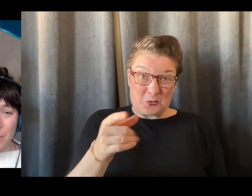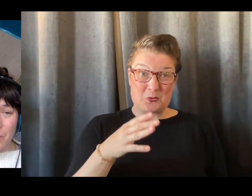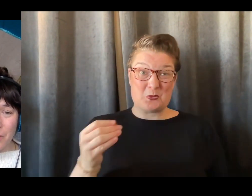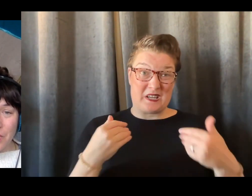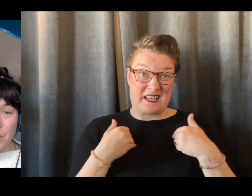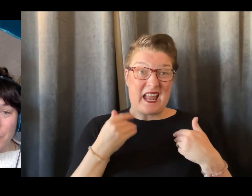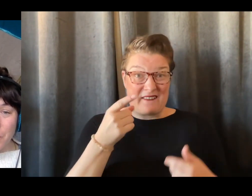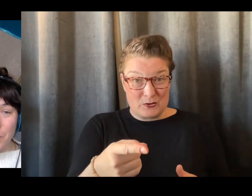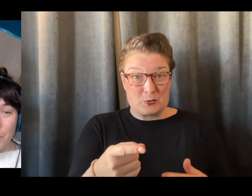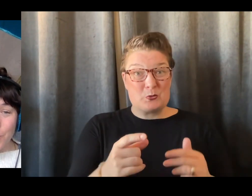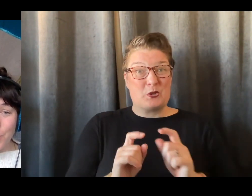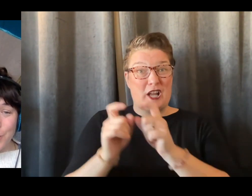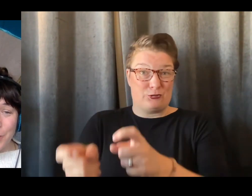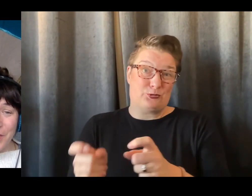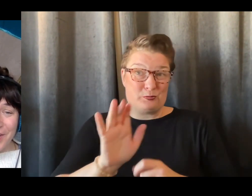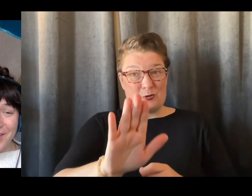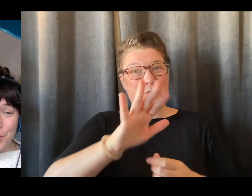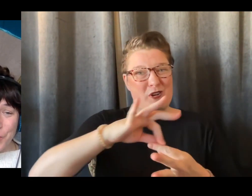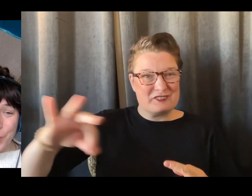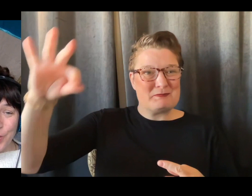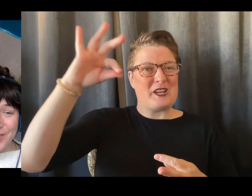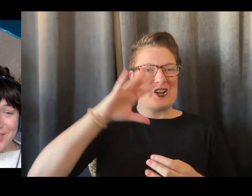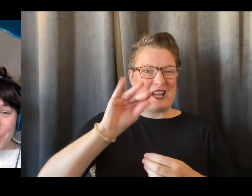spirit and your voice to the planner.